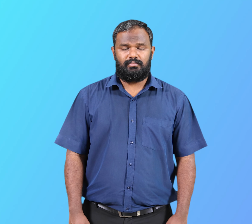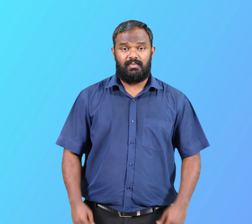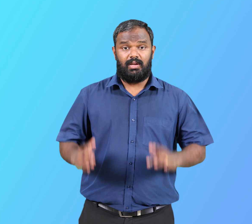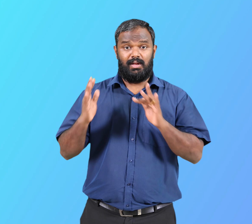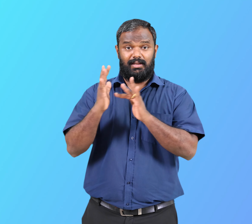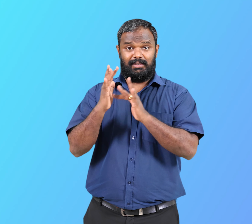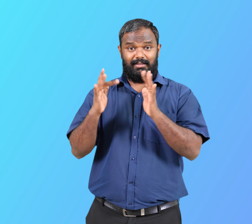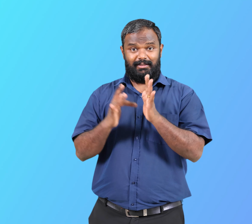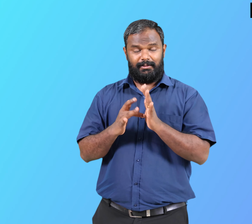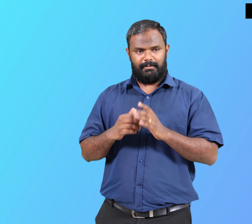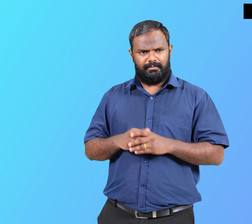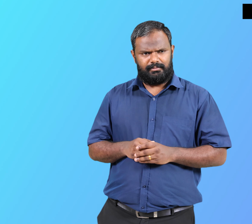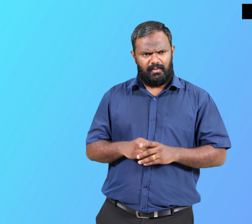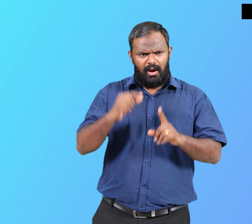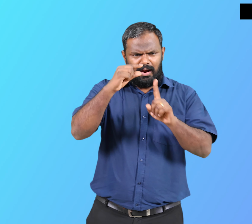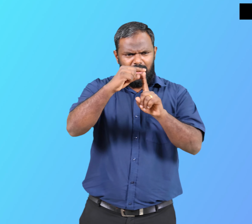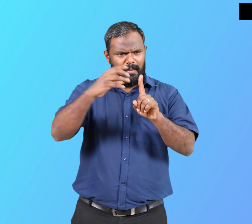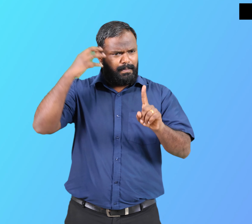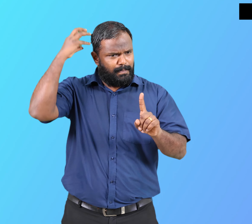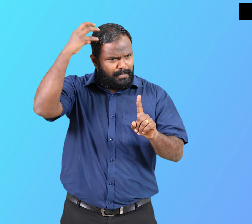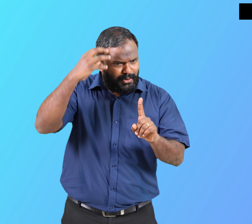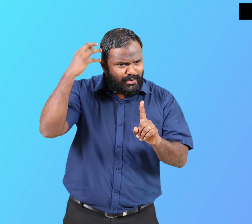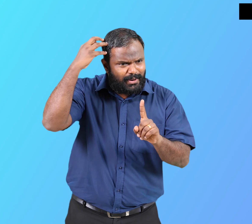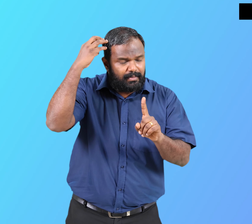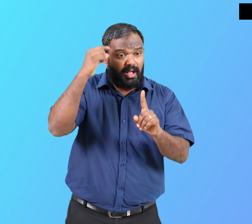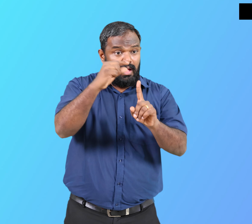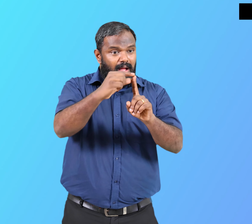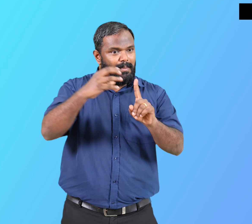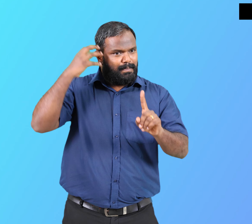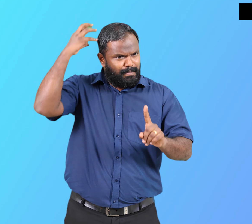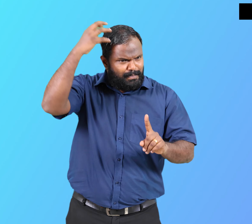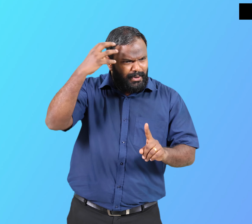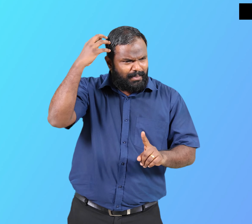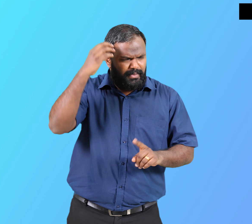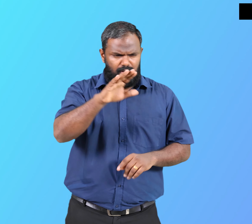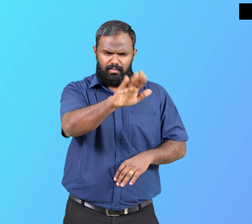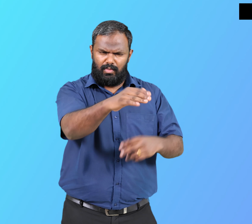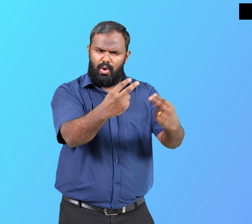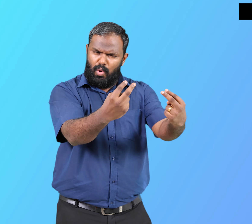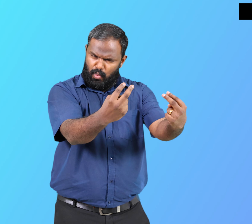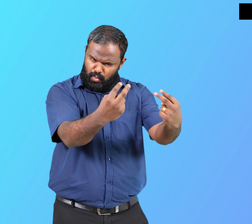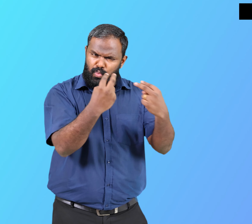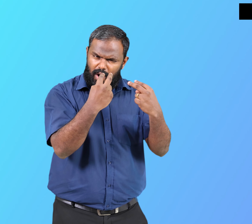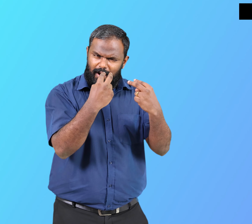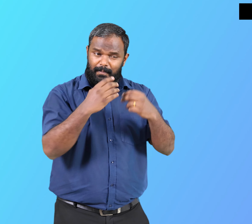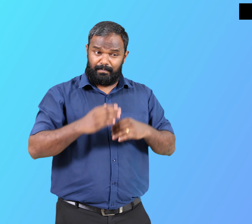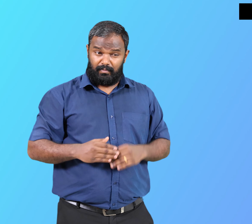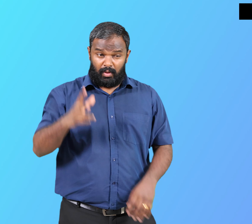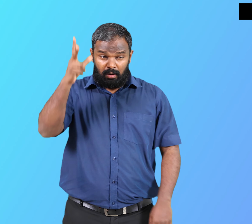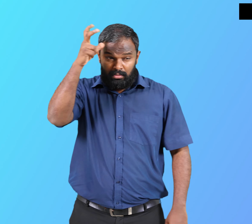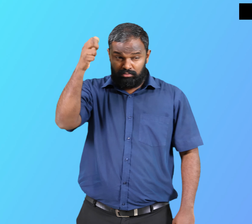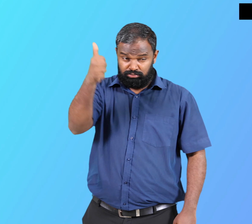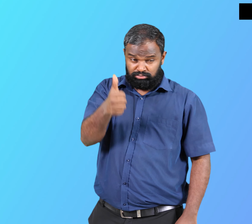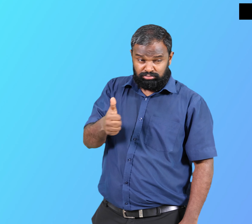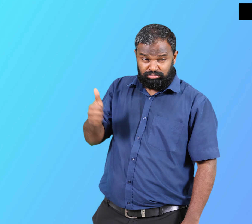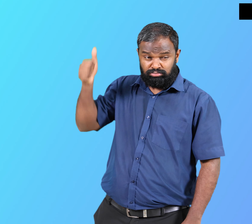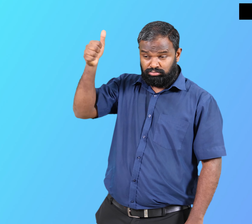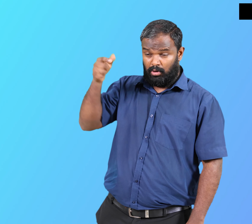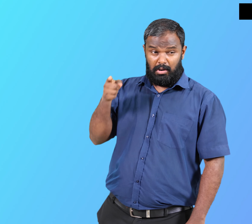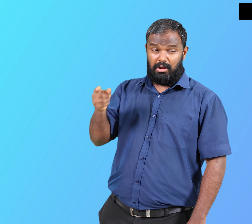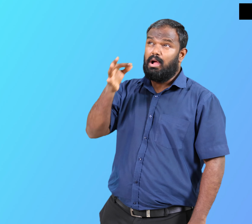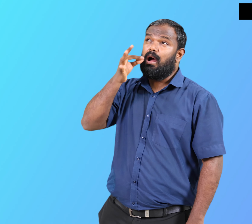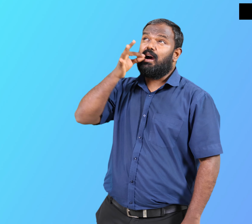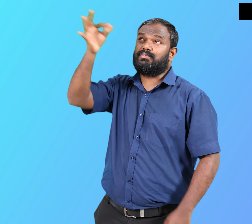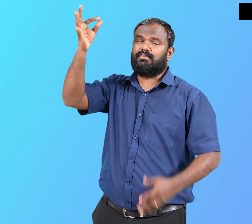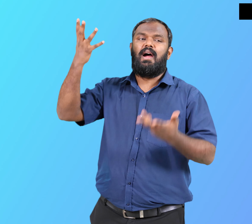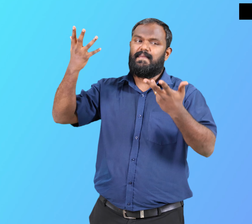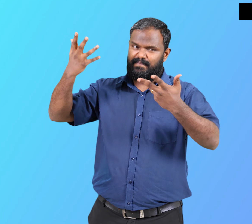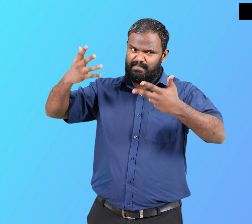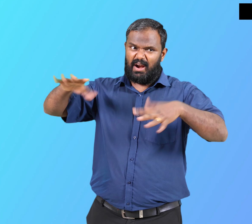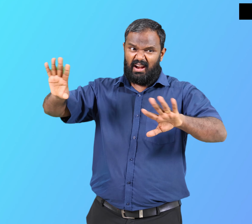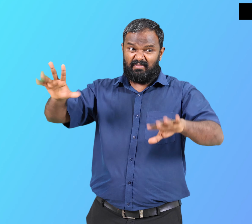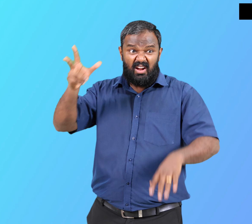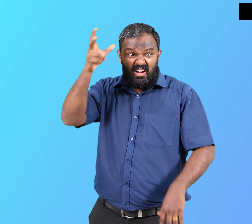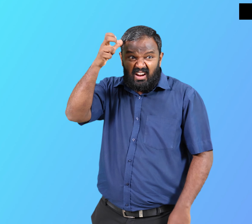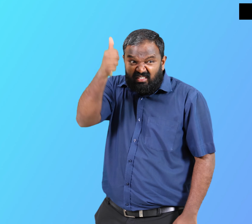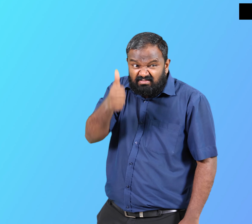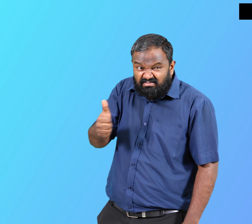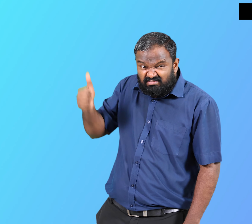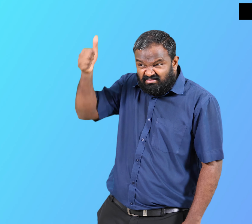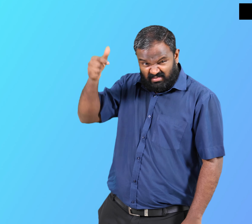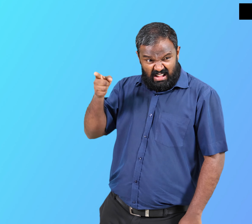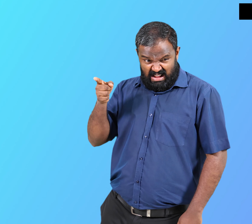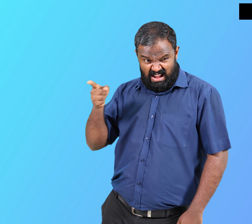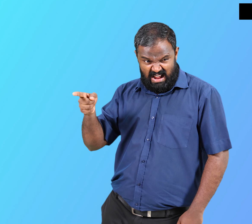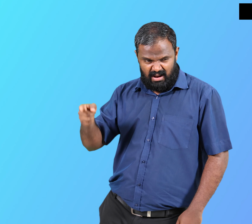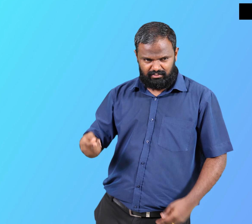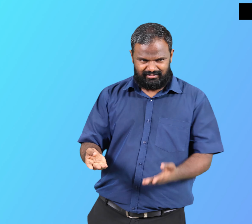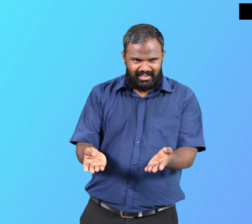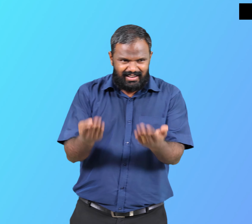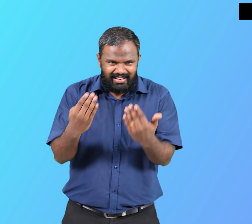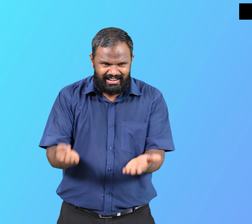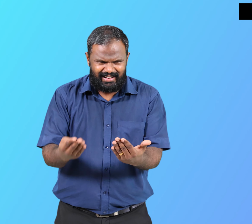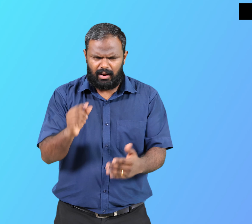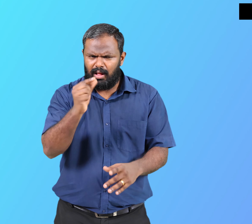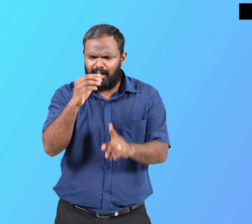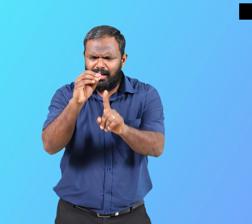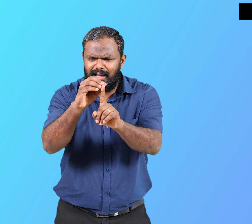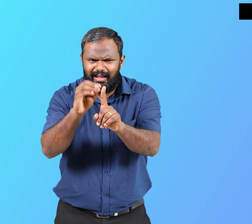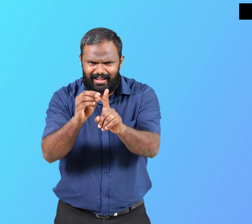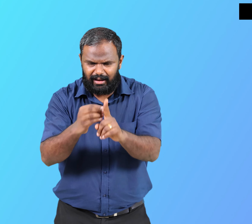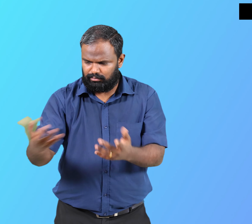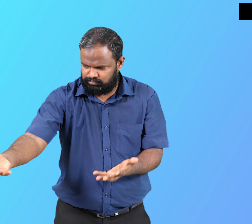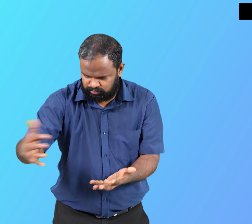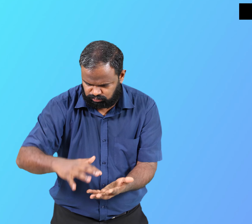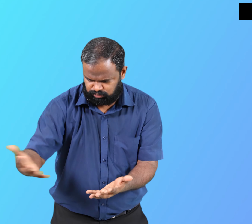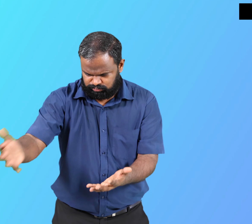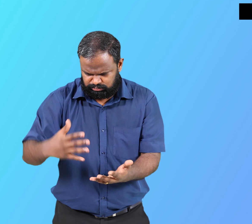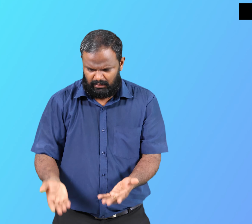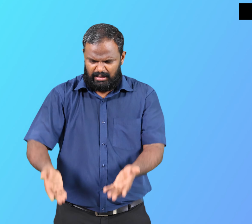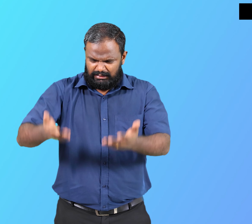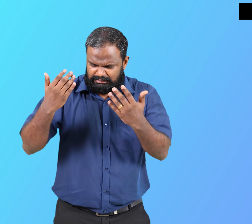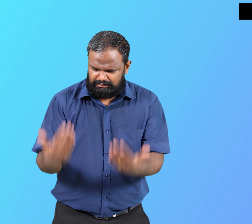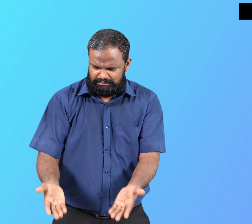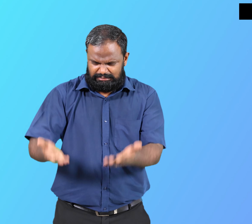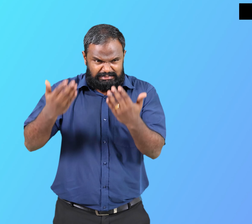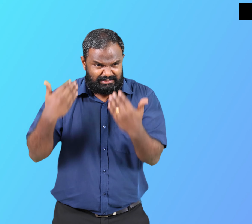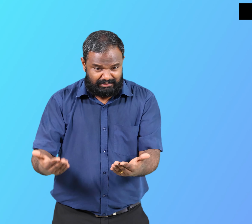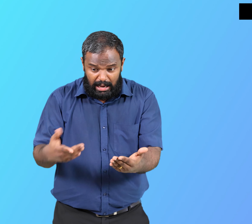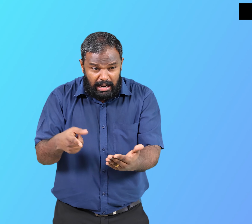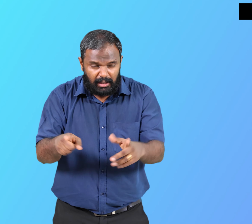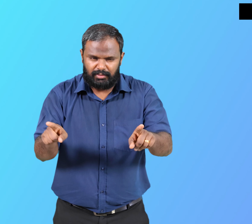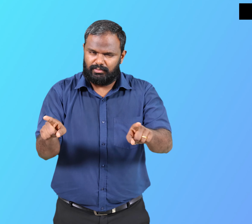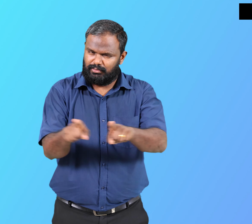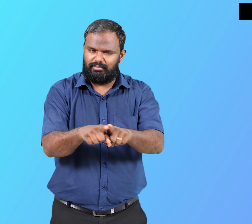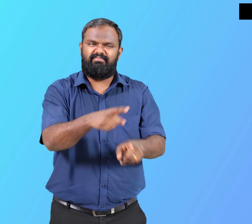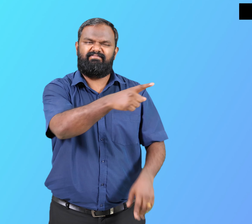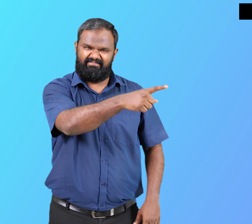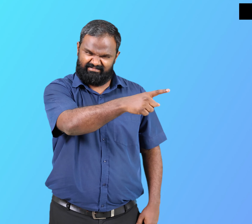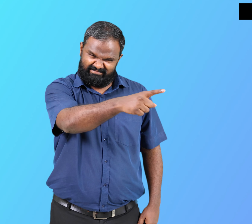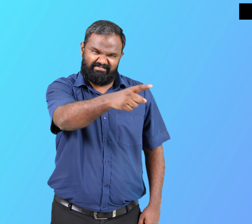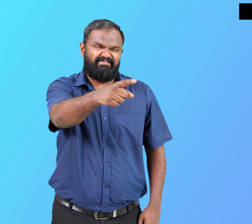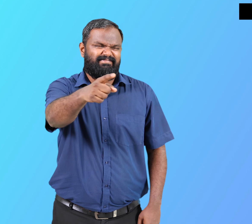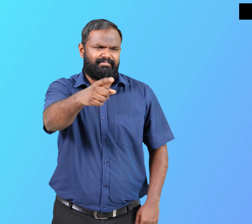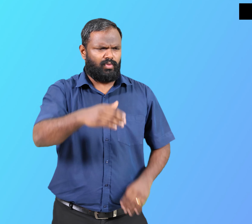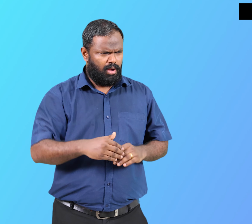“Simon! Simon, listen to me! Satan has asked to test each of you. He wants to do to you what a farmer does to his wheat to separate the good grain from the chaff.